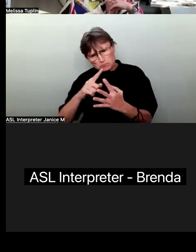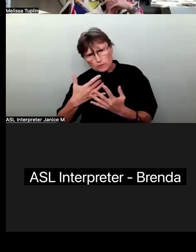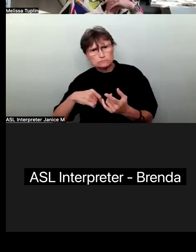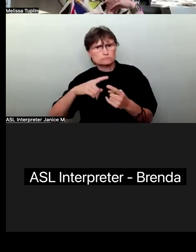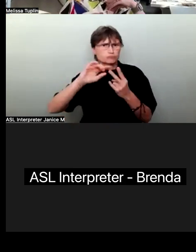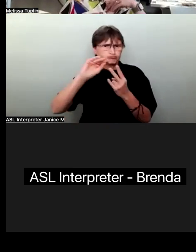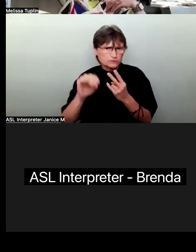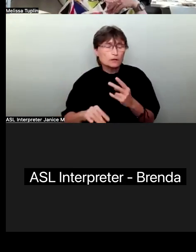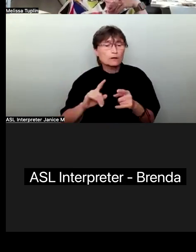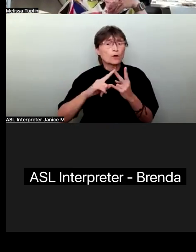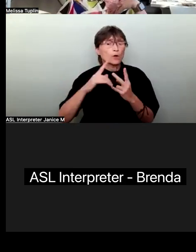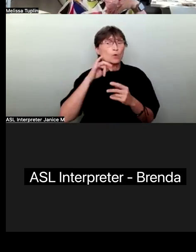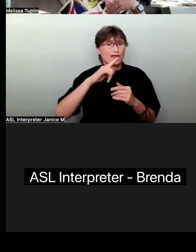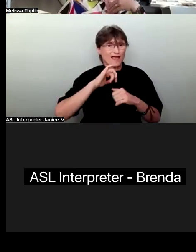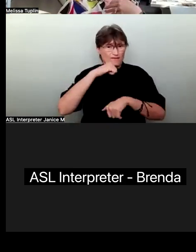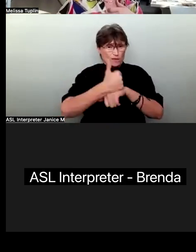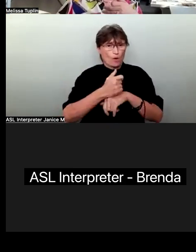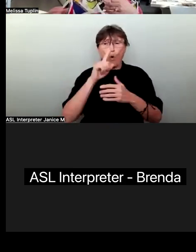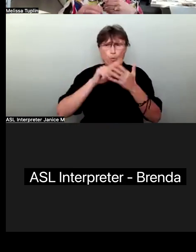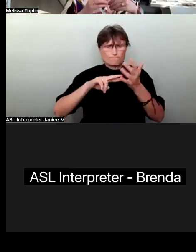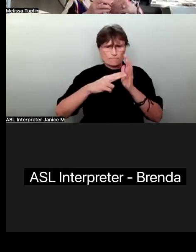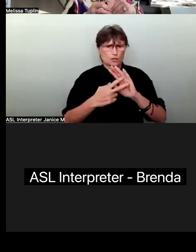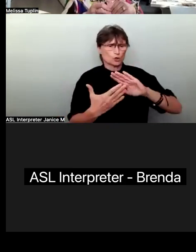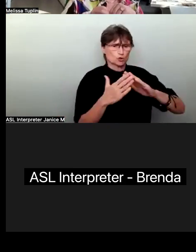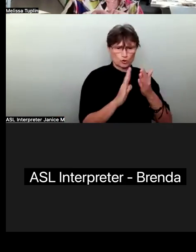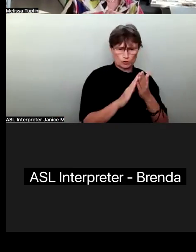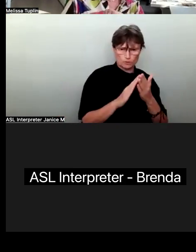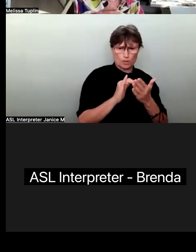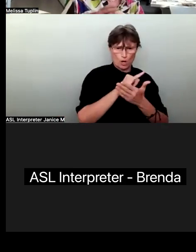a community arts organization is for the purpose of this program,